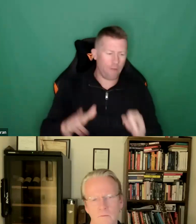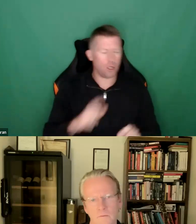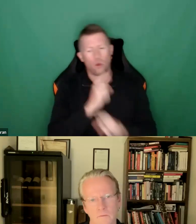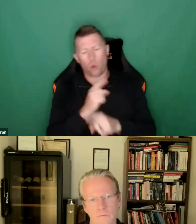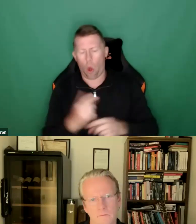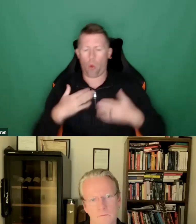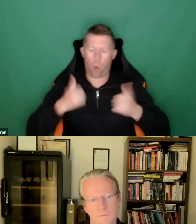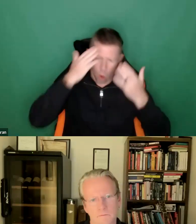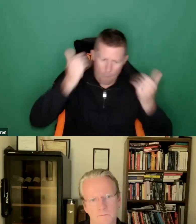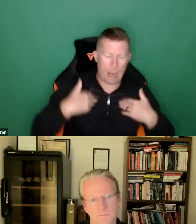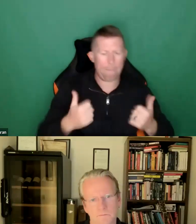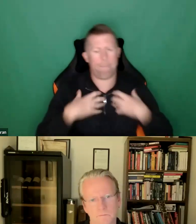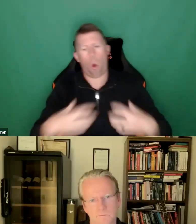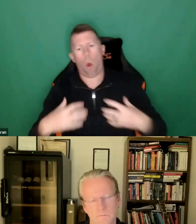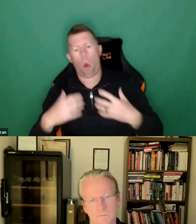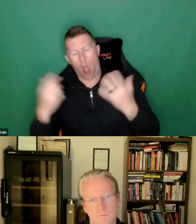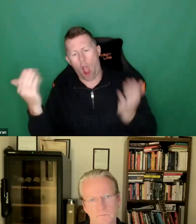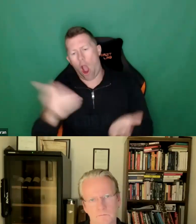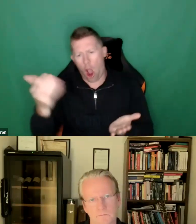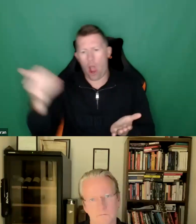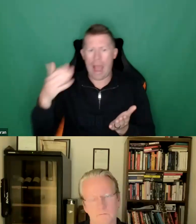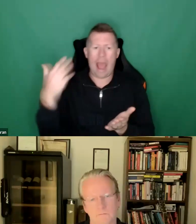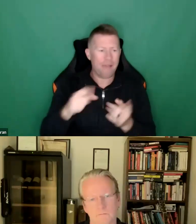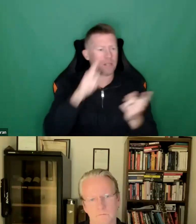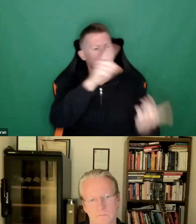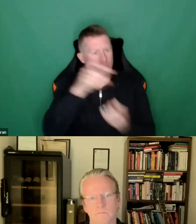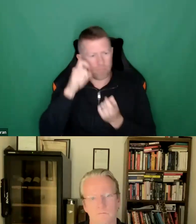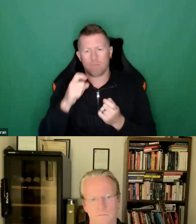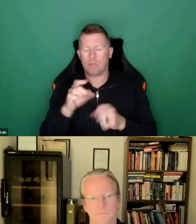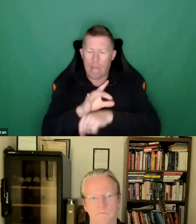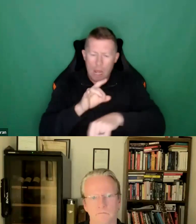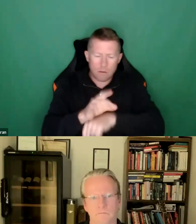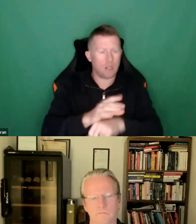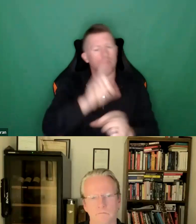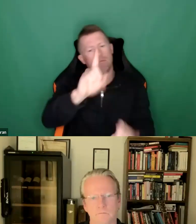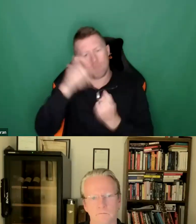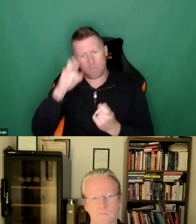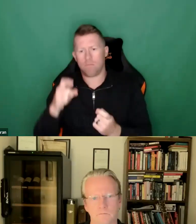in looking after all of that child's needs, that is the question we are putting on the table.